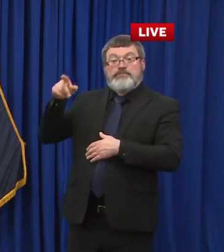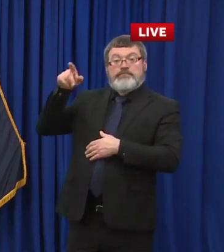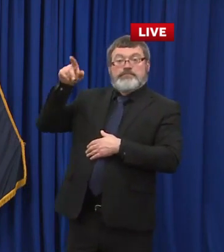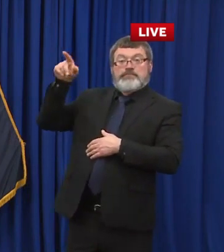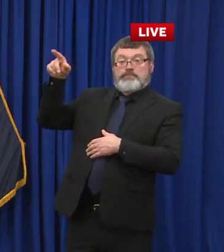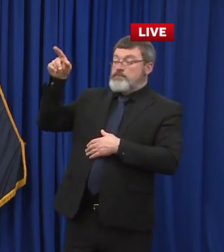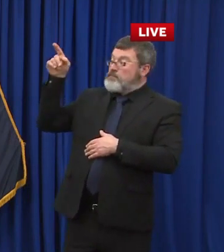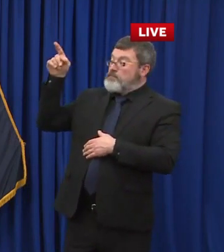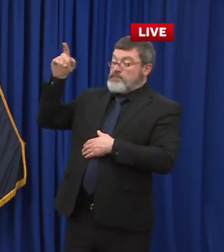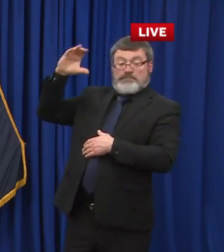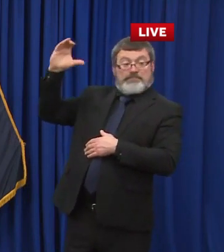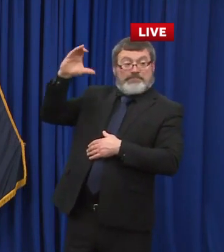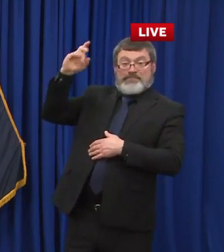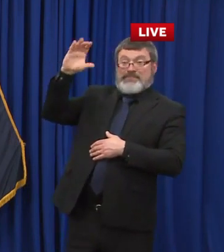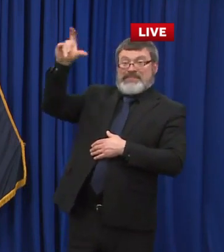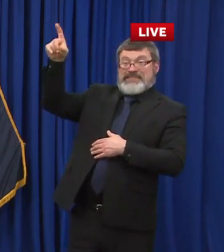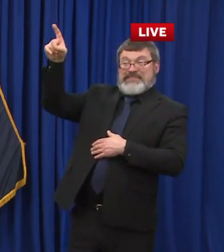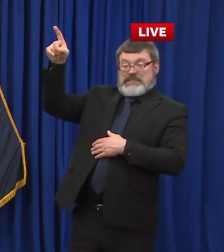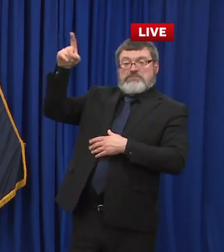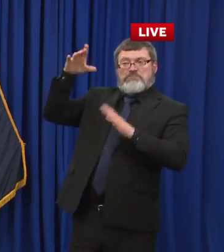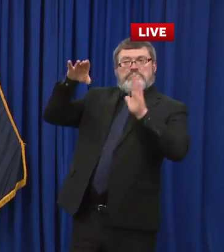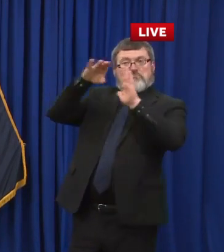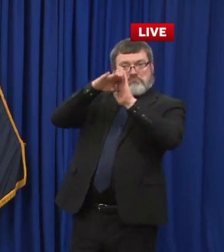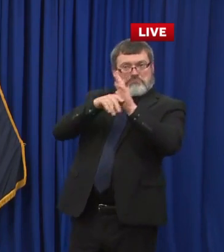A QUICK COUPLE OF QUESTIONS.